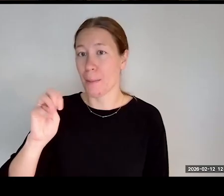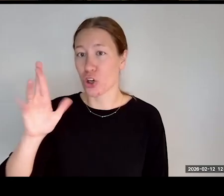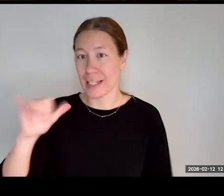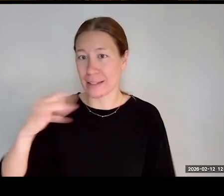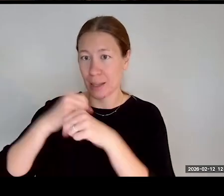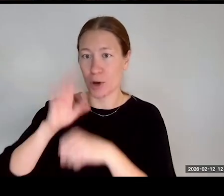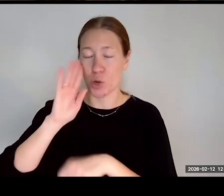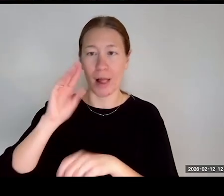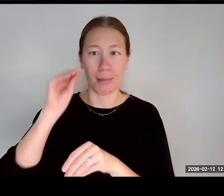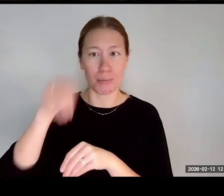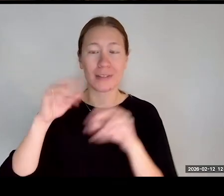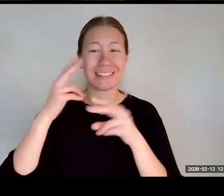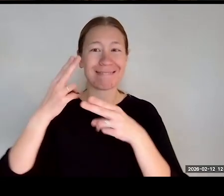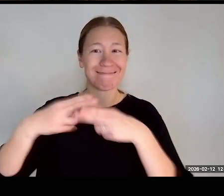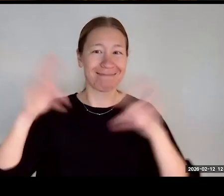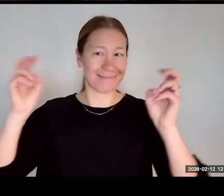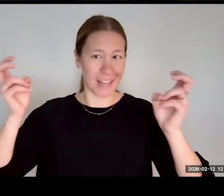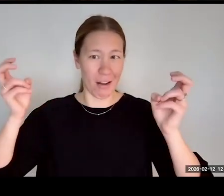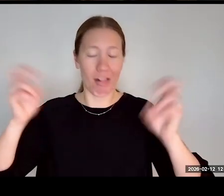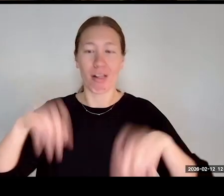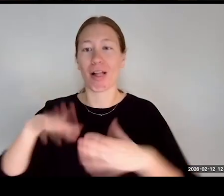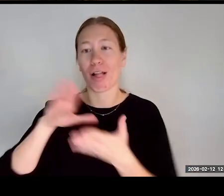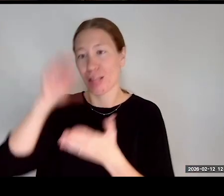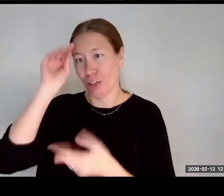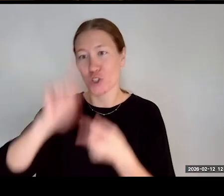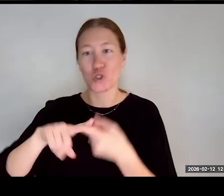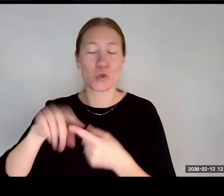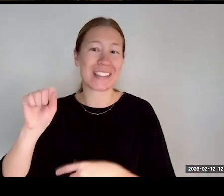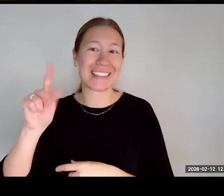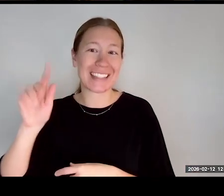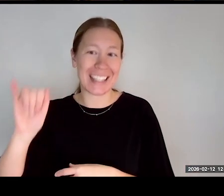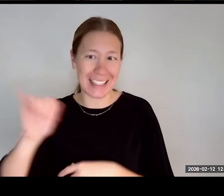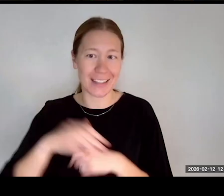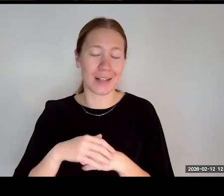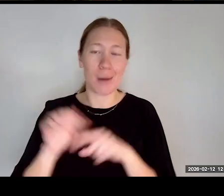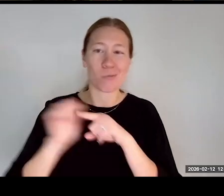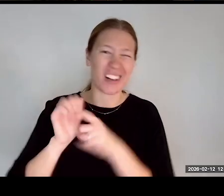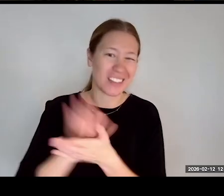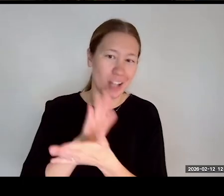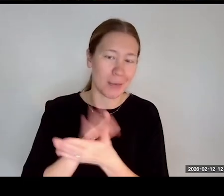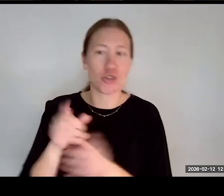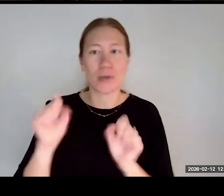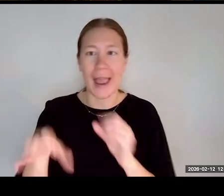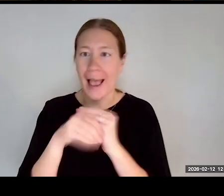to ski practice document. You can also set additional metadata here, like the author, you can indicate the company.